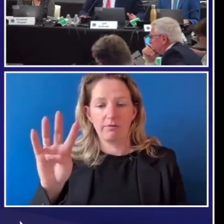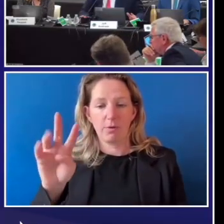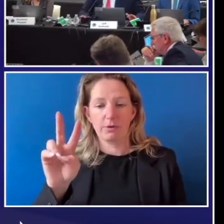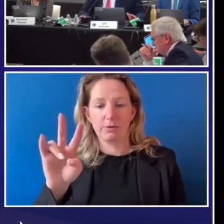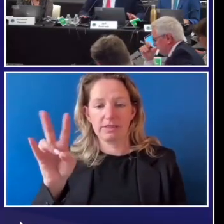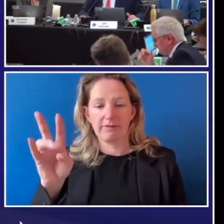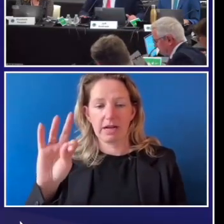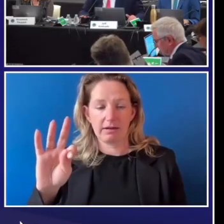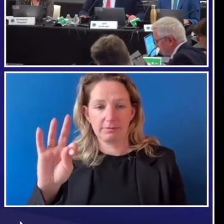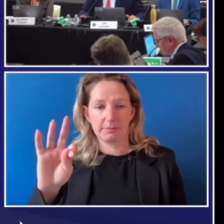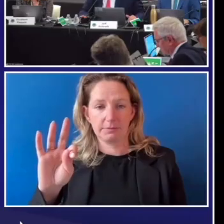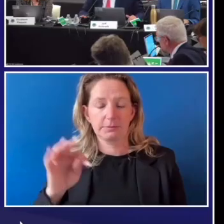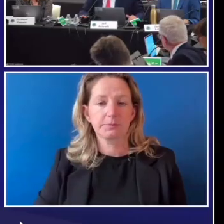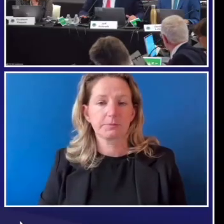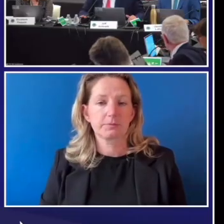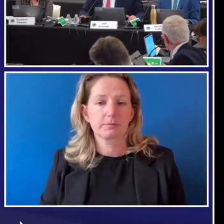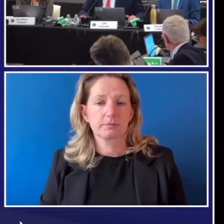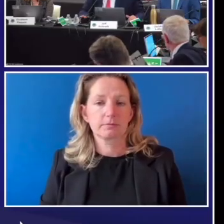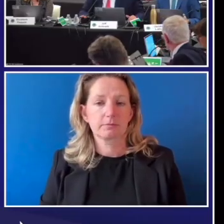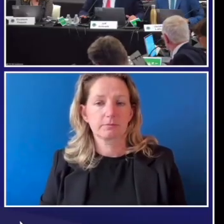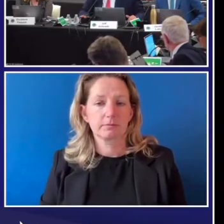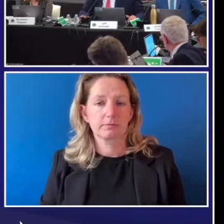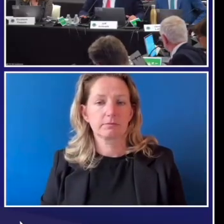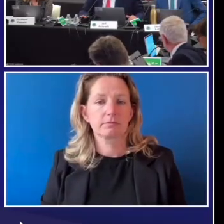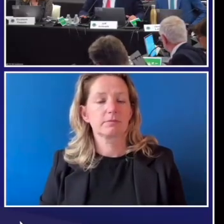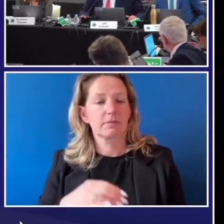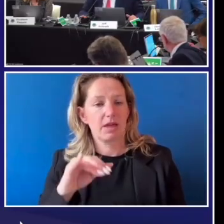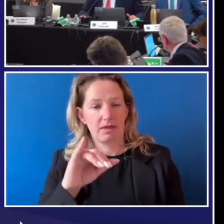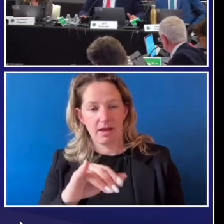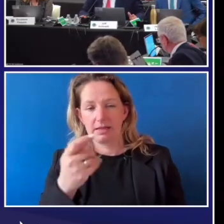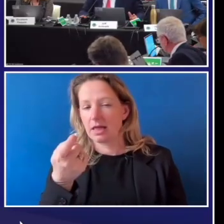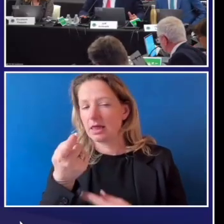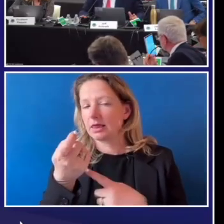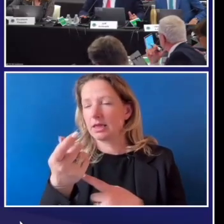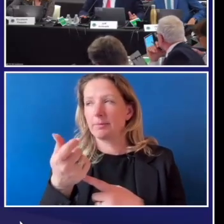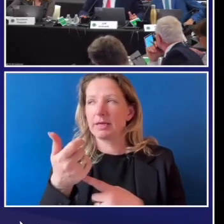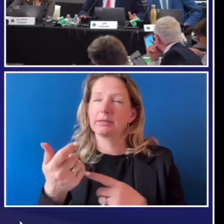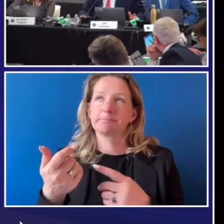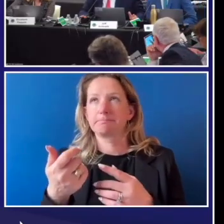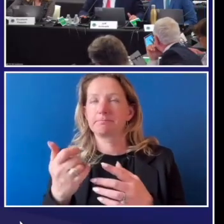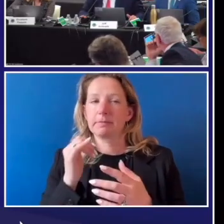I think actually that is a little bit misleading in that um, accrediting agencies, whether they're recognized by